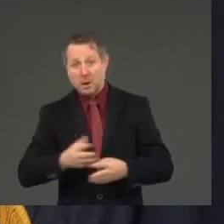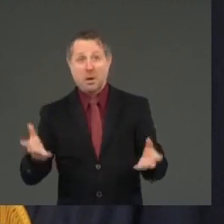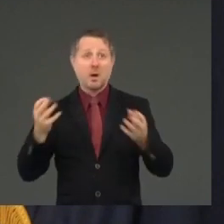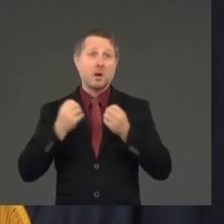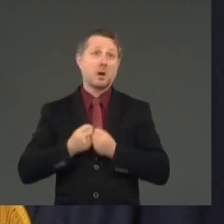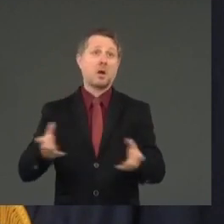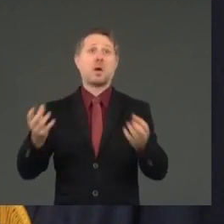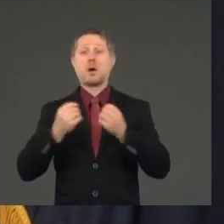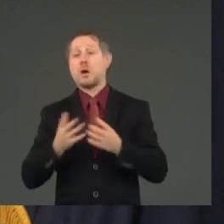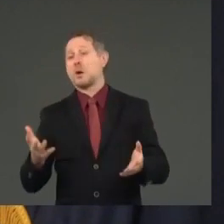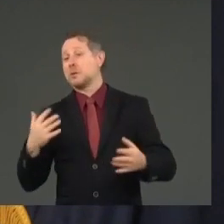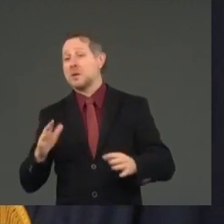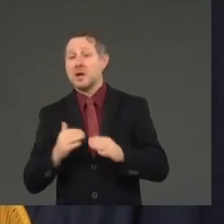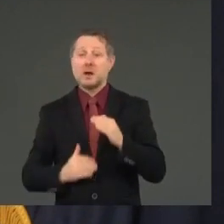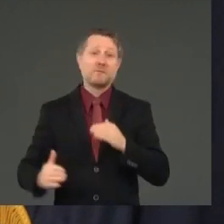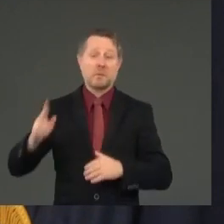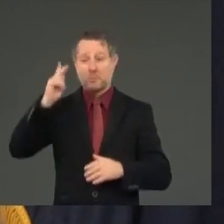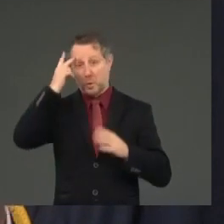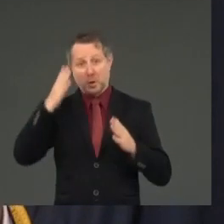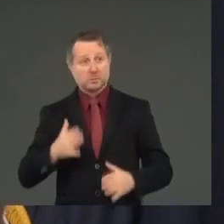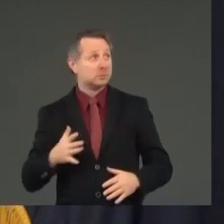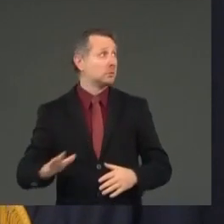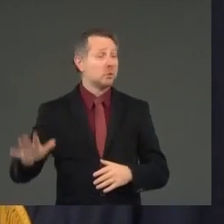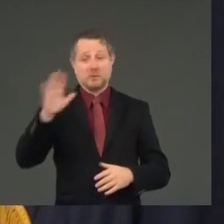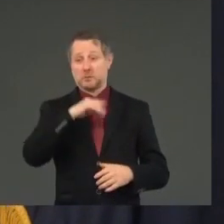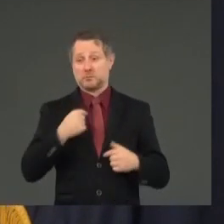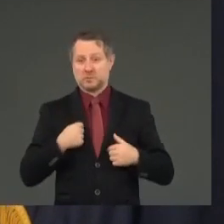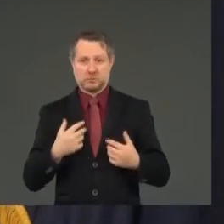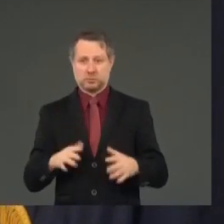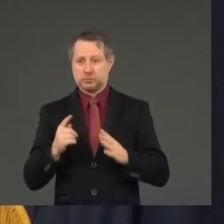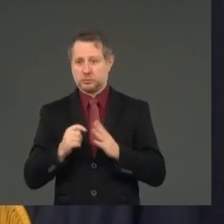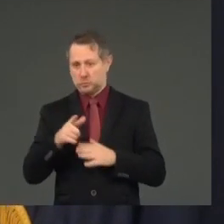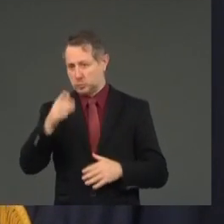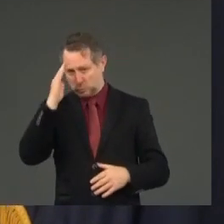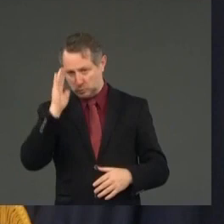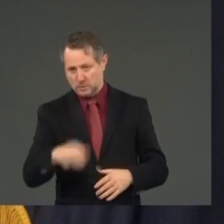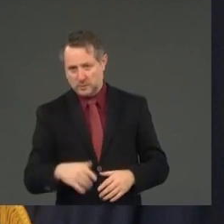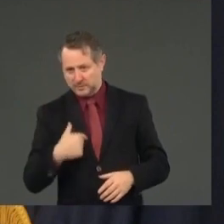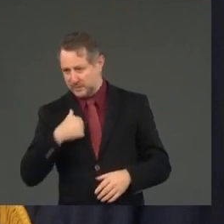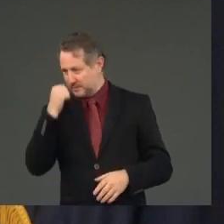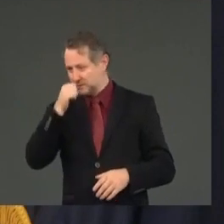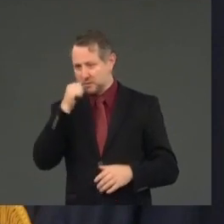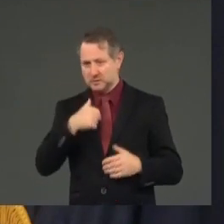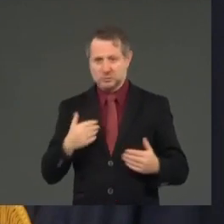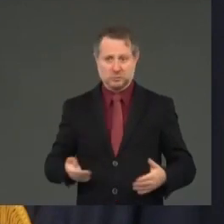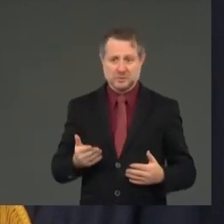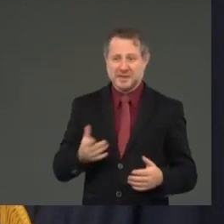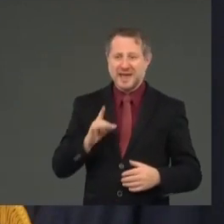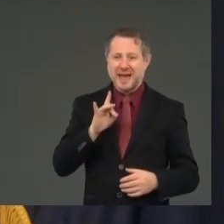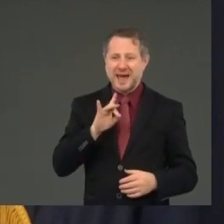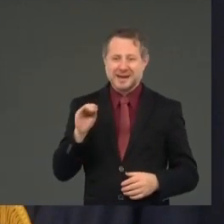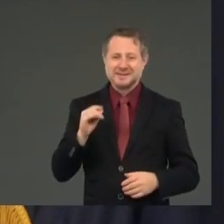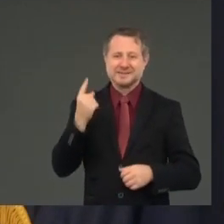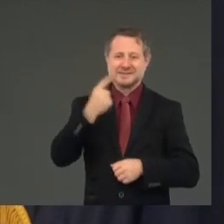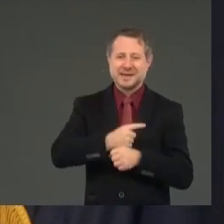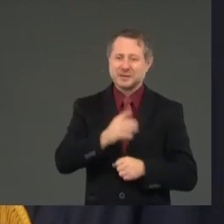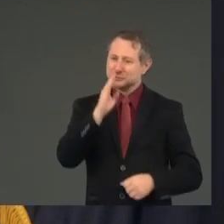PEOPLE, I PROBABLY HAVE BEEN THE MOST INFORMATIVE ELECTED